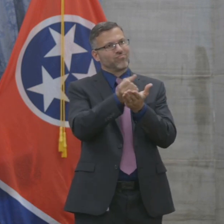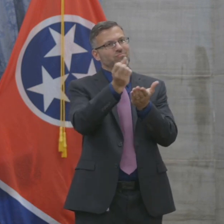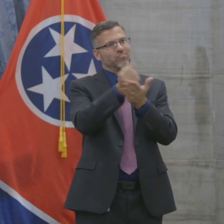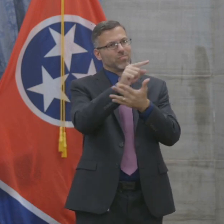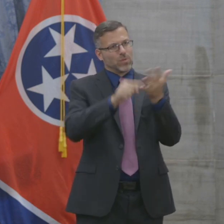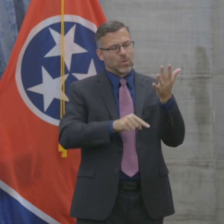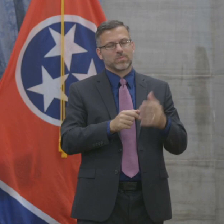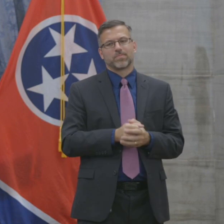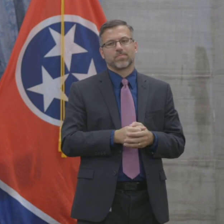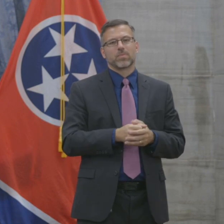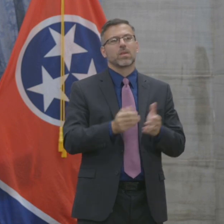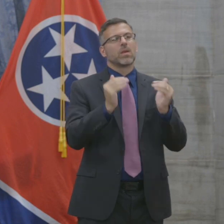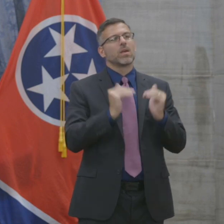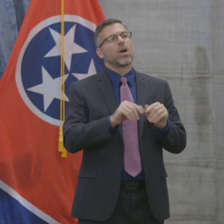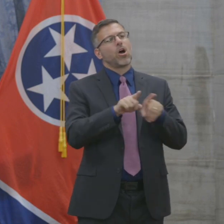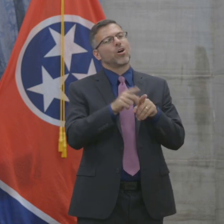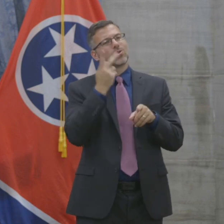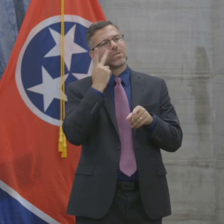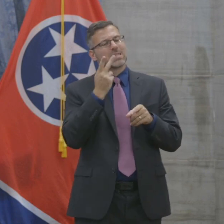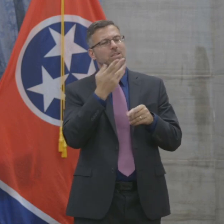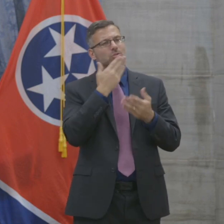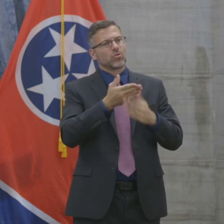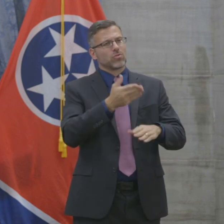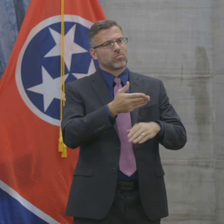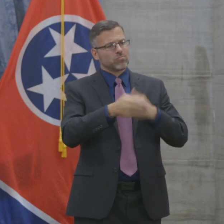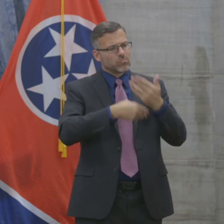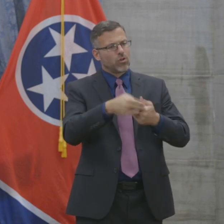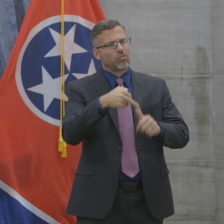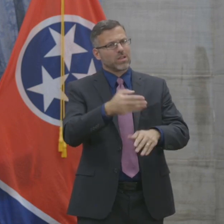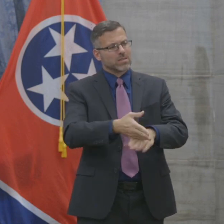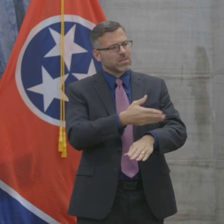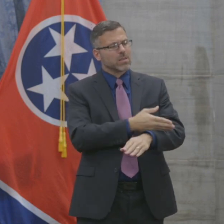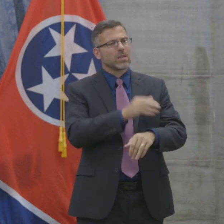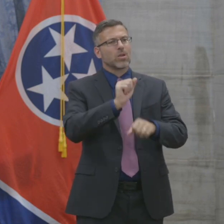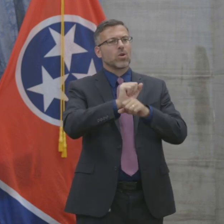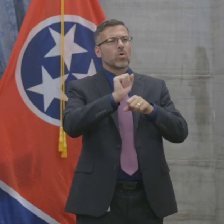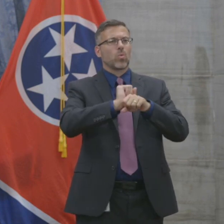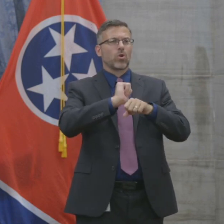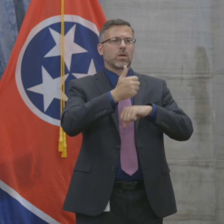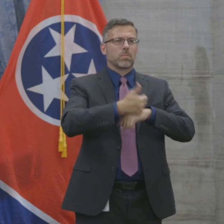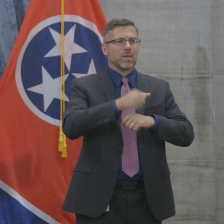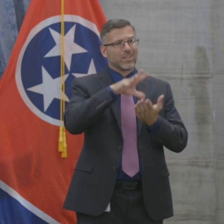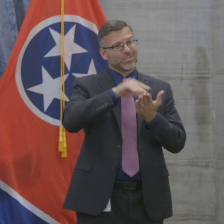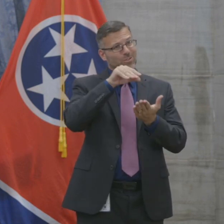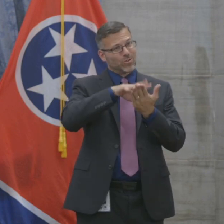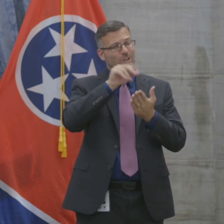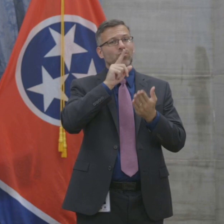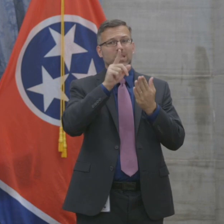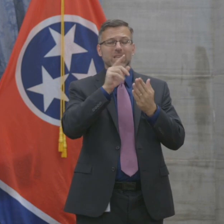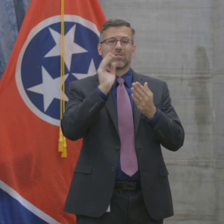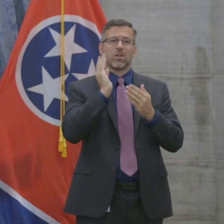incredible strides in this critical area. And then finally, we know students are learning from all different seats across the state and we want to make sure, like I said,